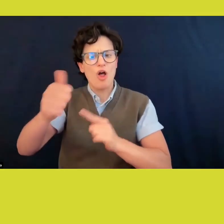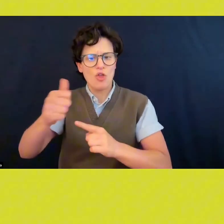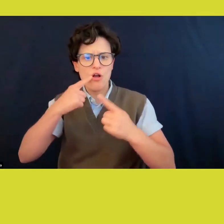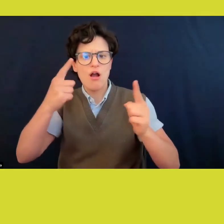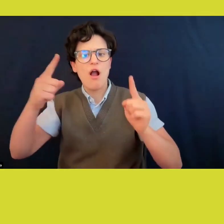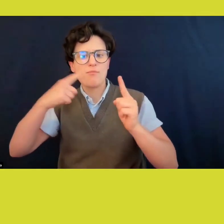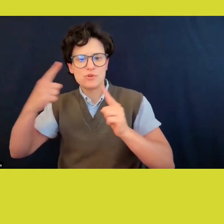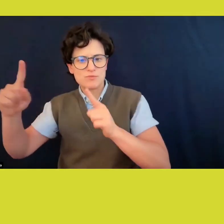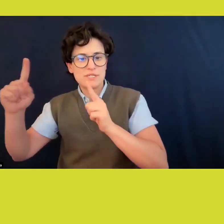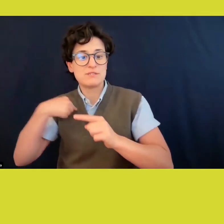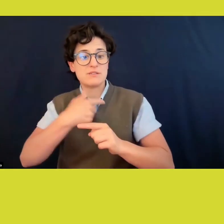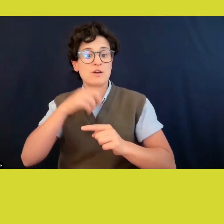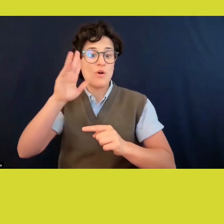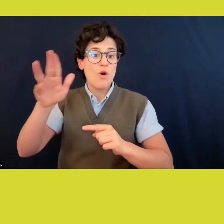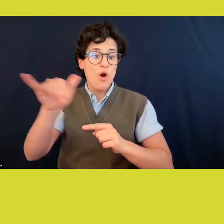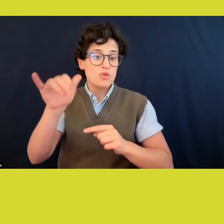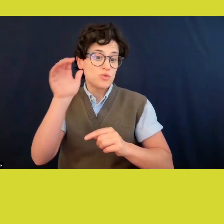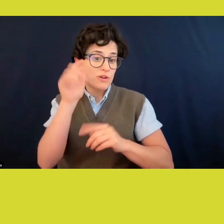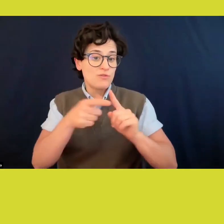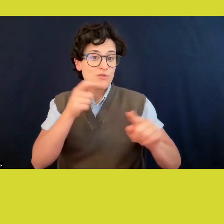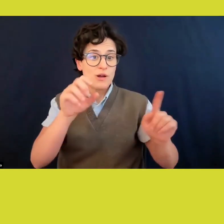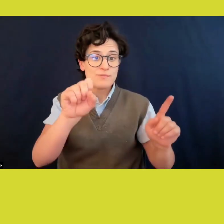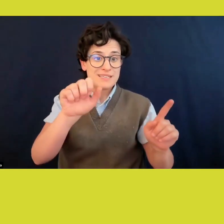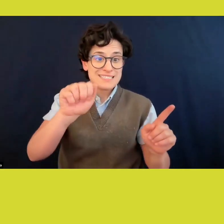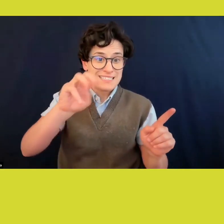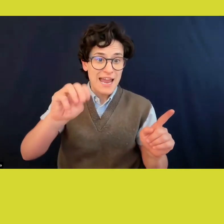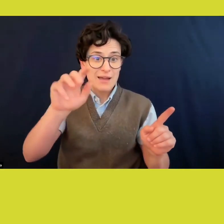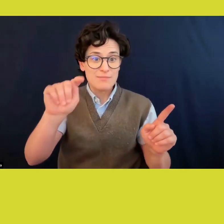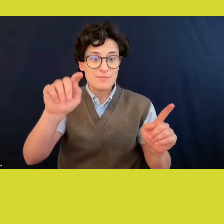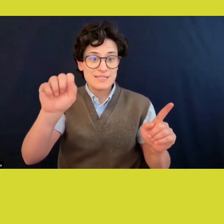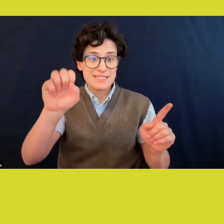model, an approach grounded in the belief that housing